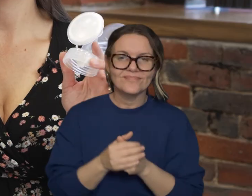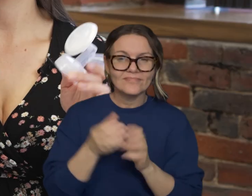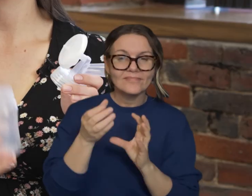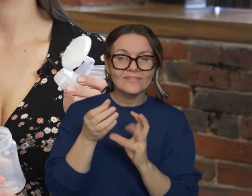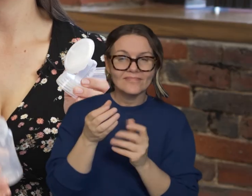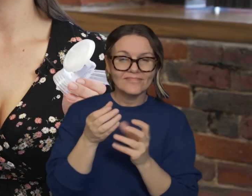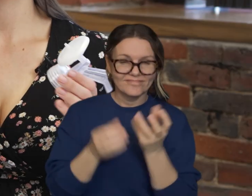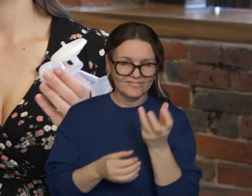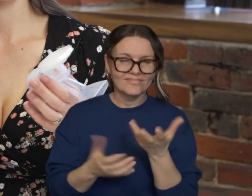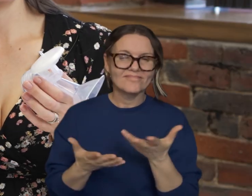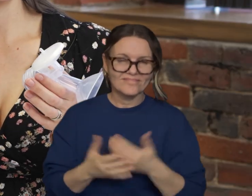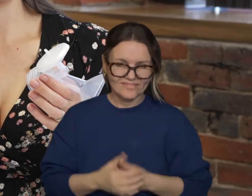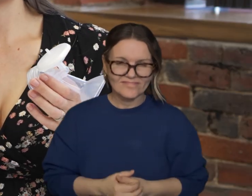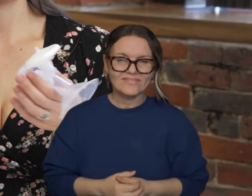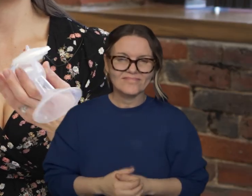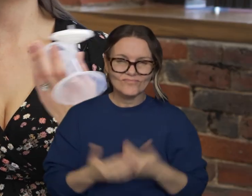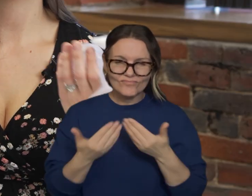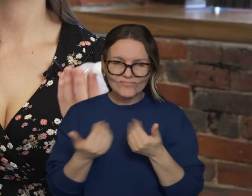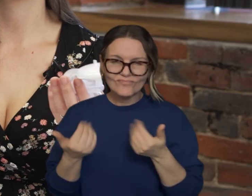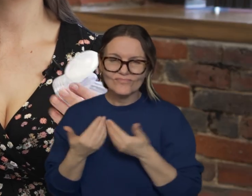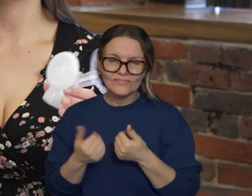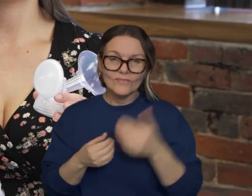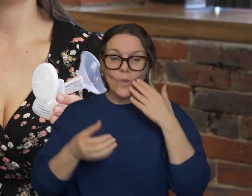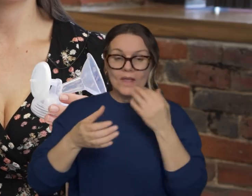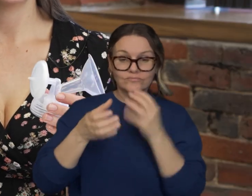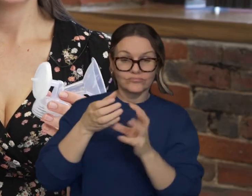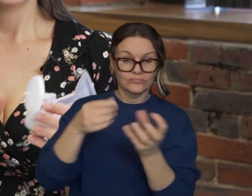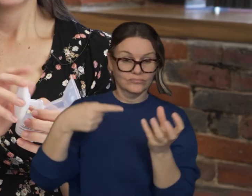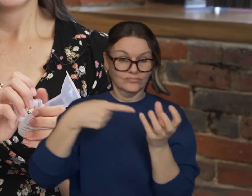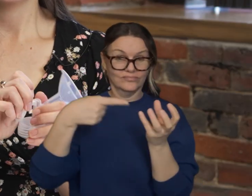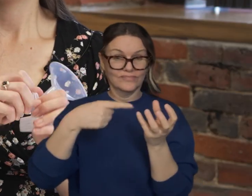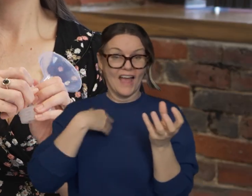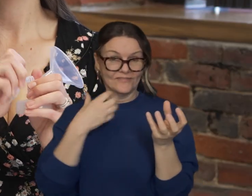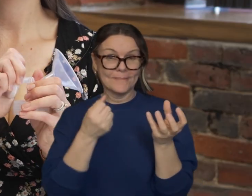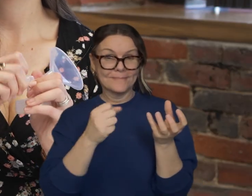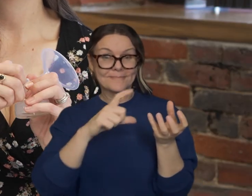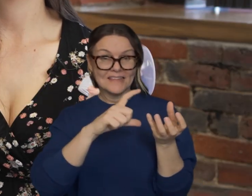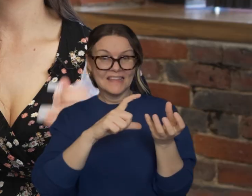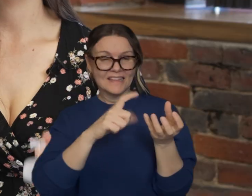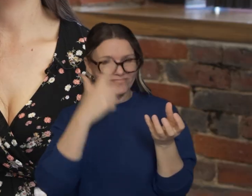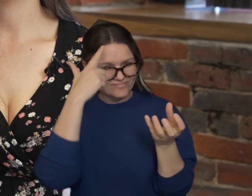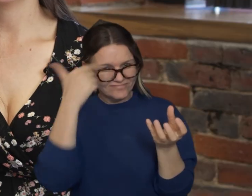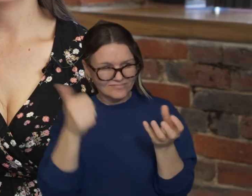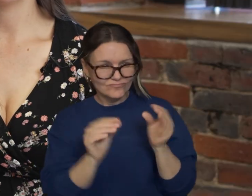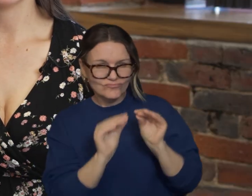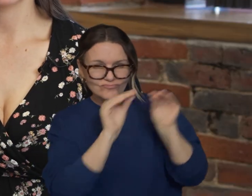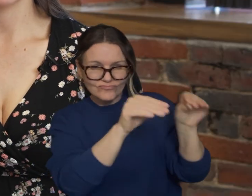disassemble obviously store your milk however you prefer and fully disassembling means taking apart